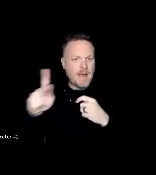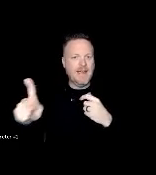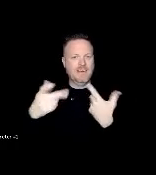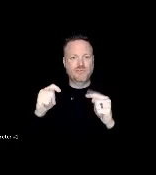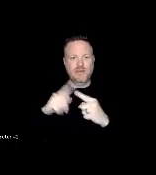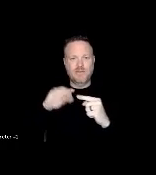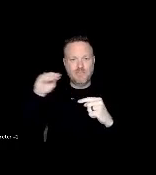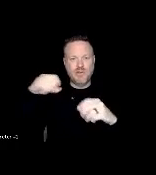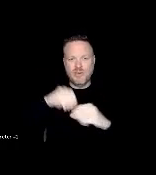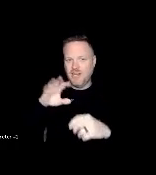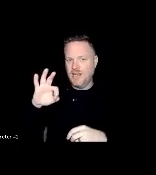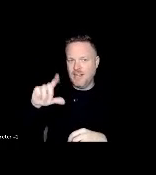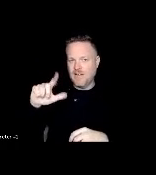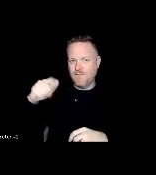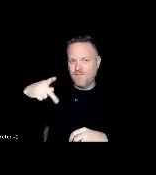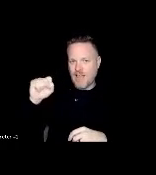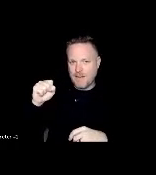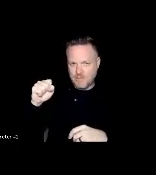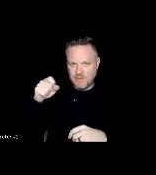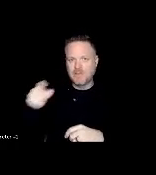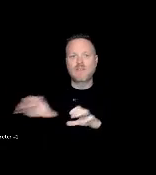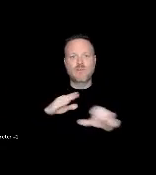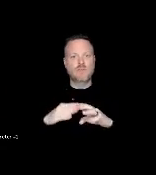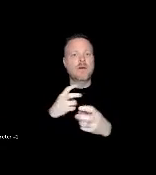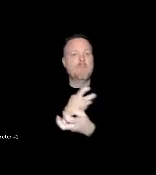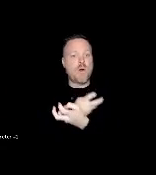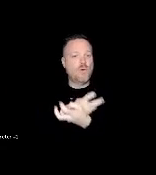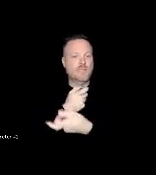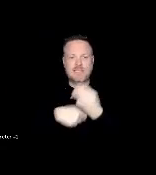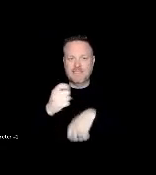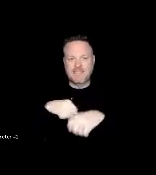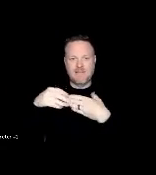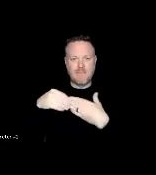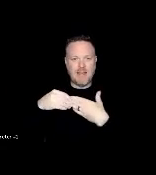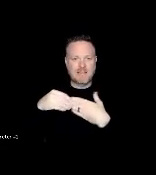It would be bone instead of plastic, because it has less rate of infection,